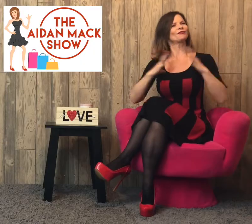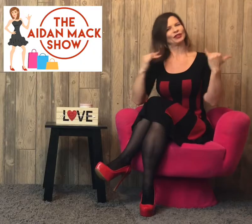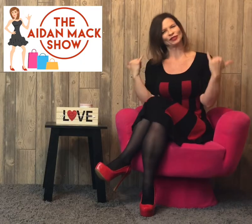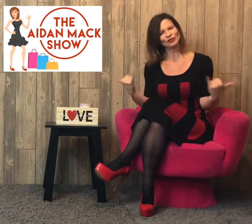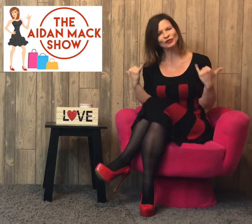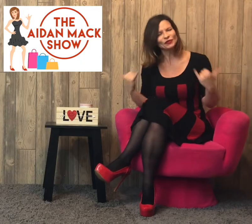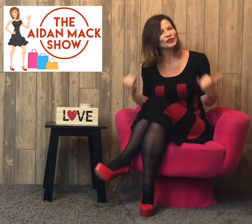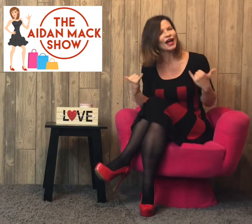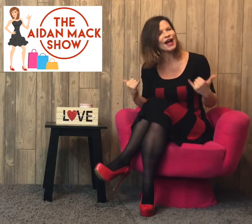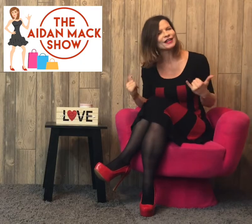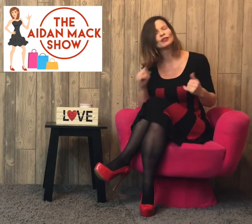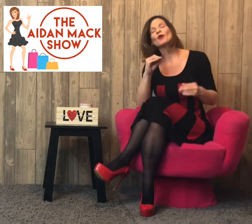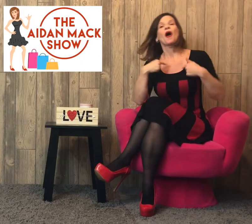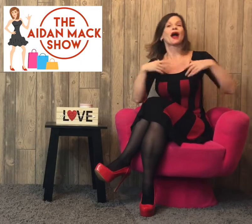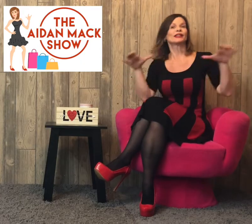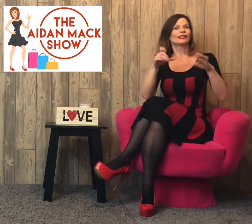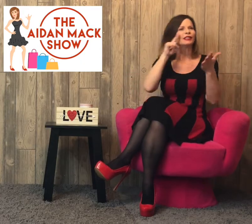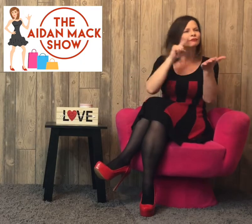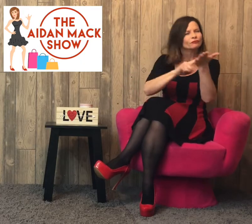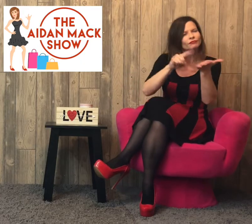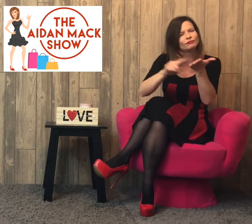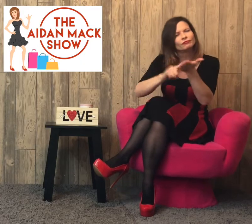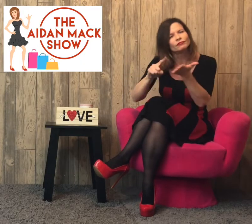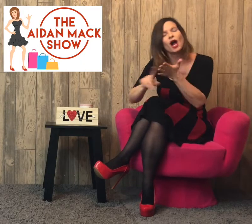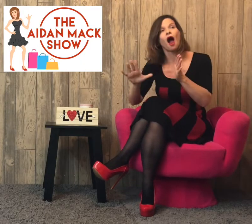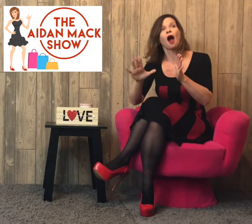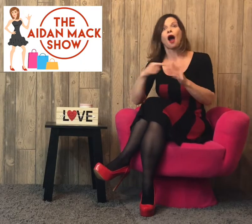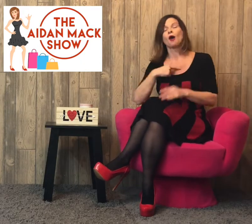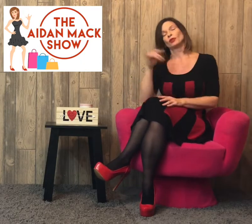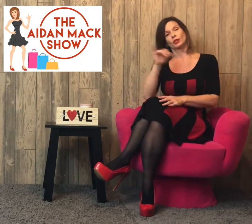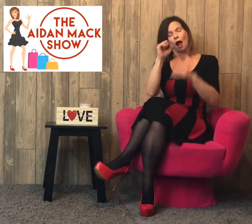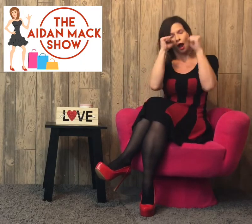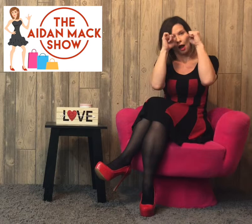As I was doing my research, I was like, "Unreal!"